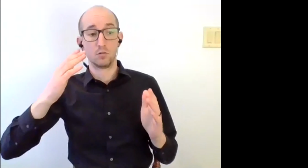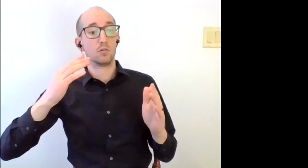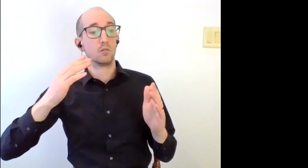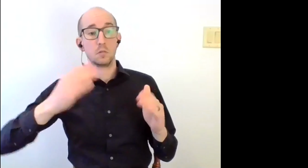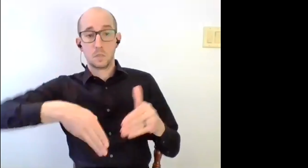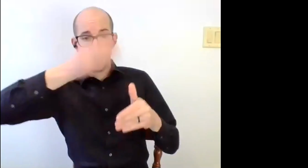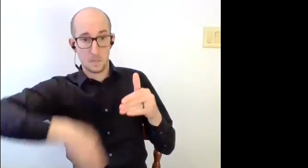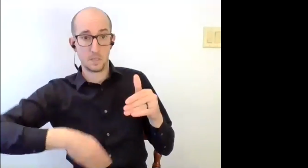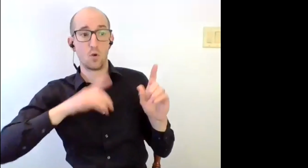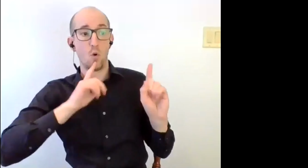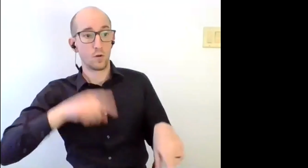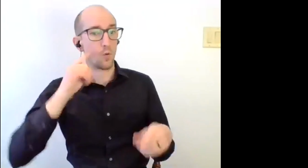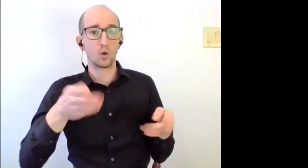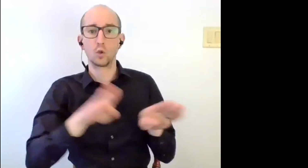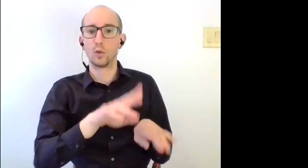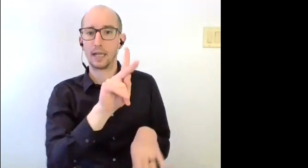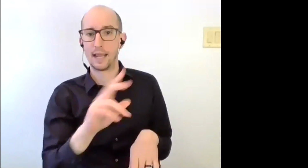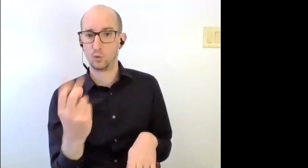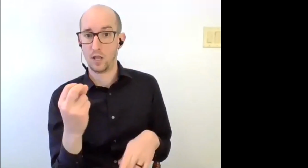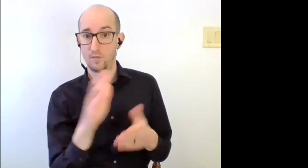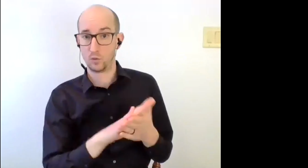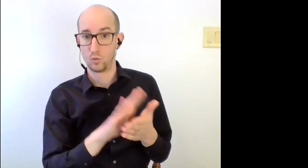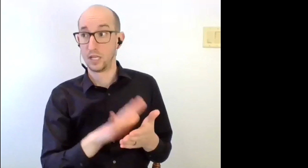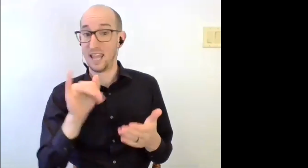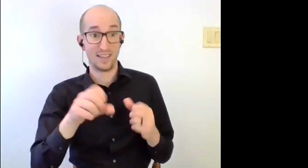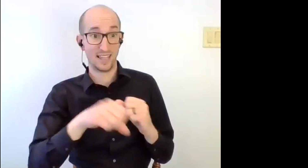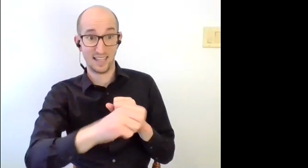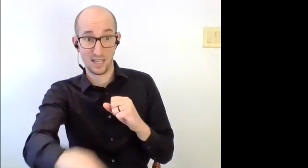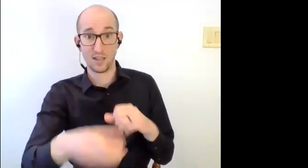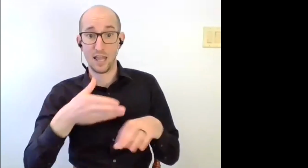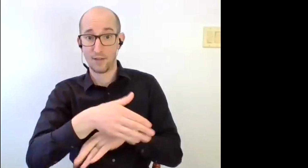I sni think as information becomes available, once we know